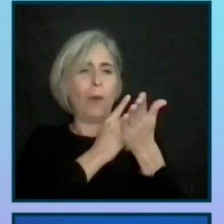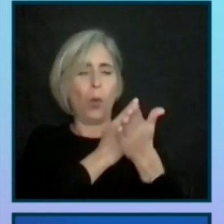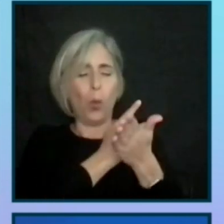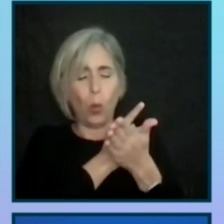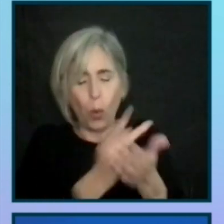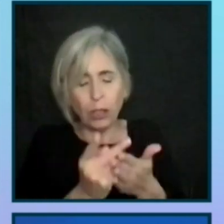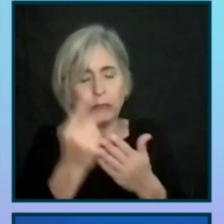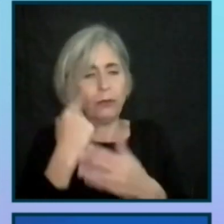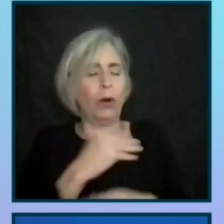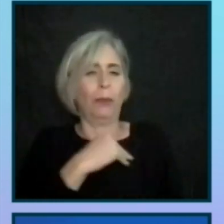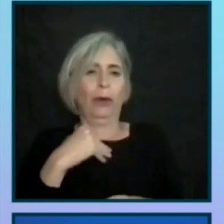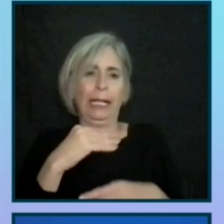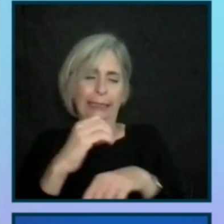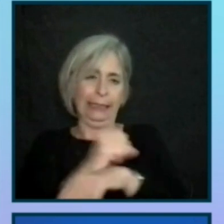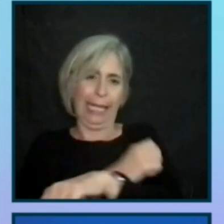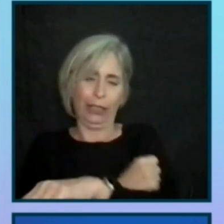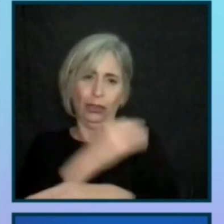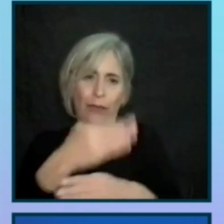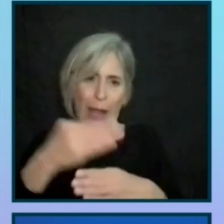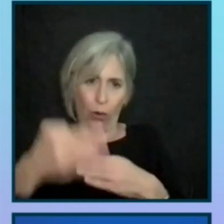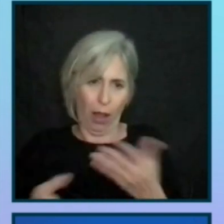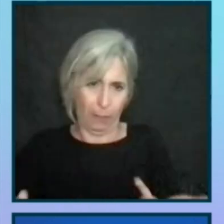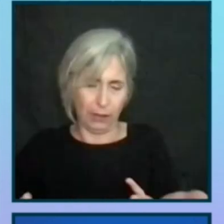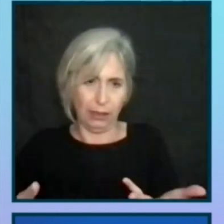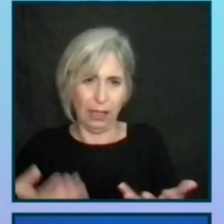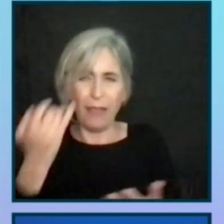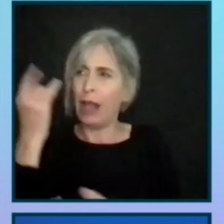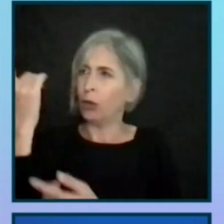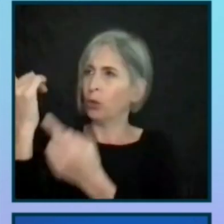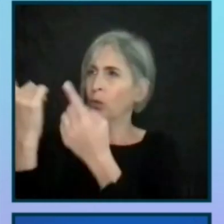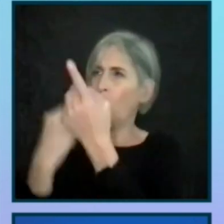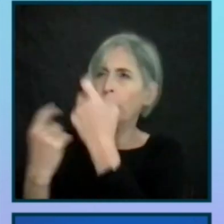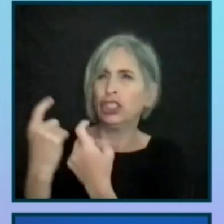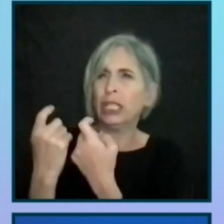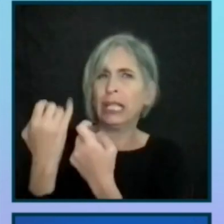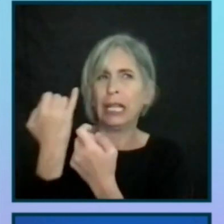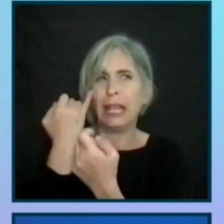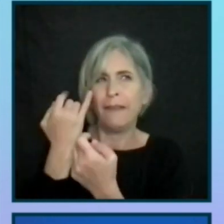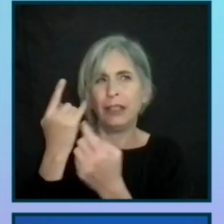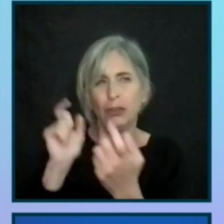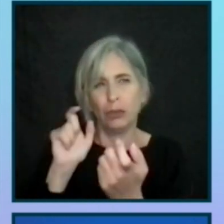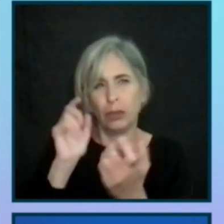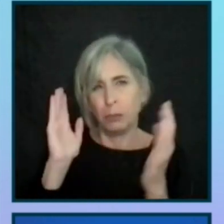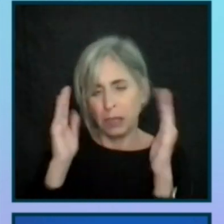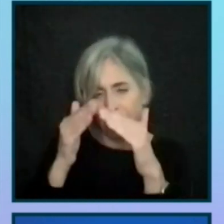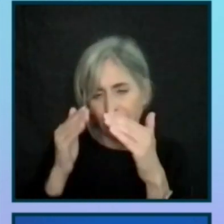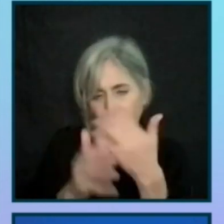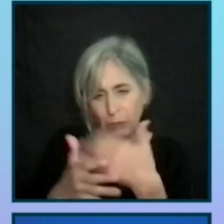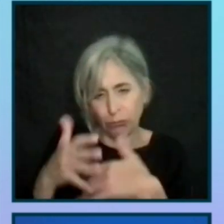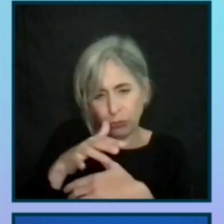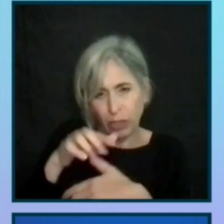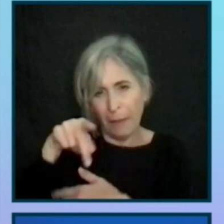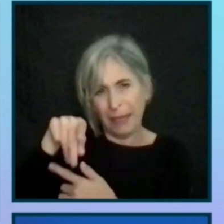And so they were really questioning whether all of this stuff was about PR and if the money was really useful or not.